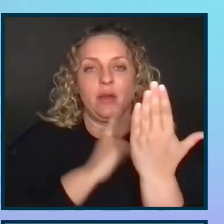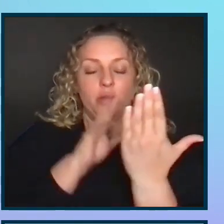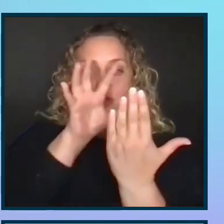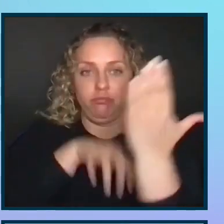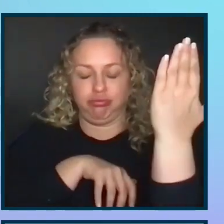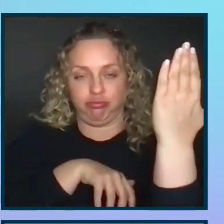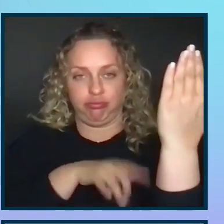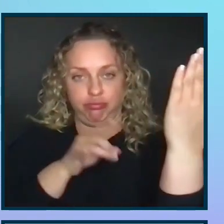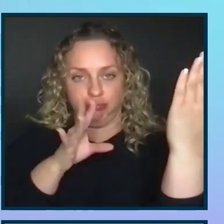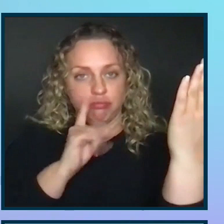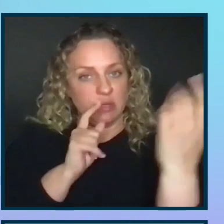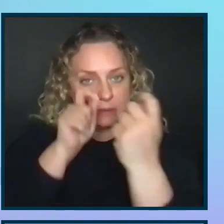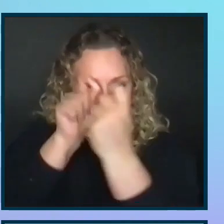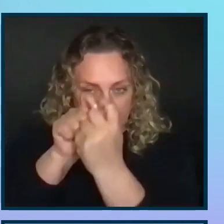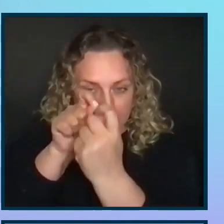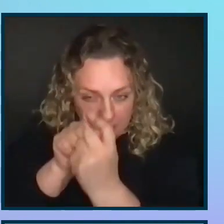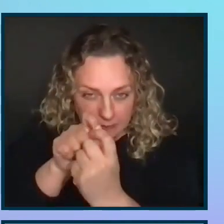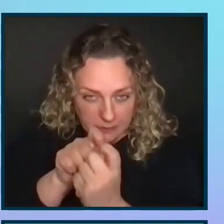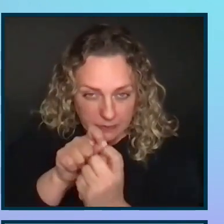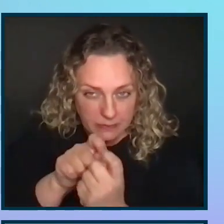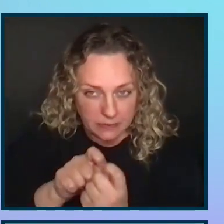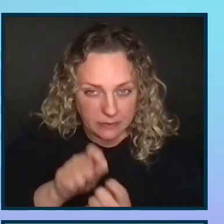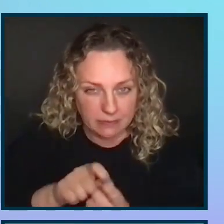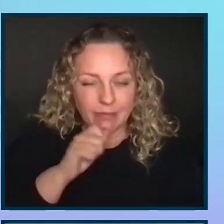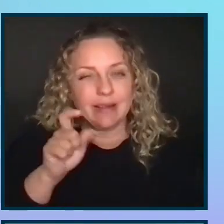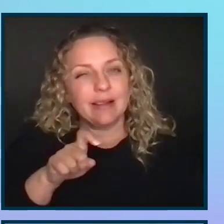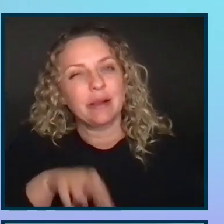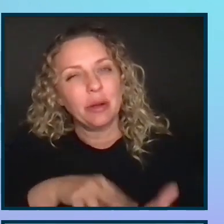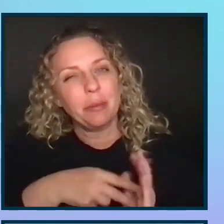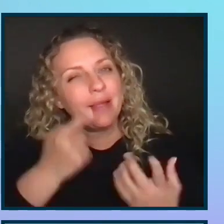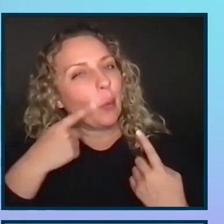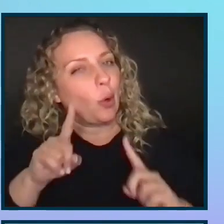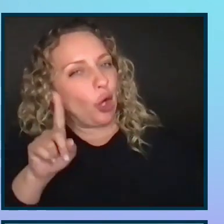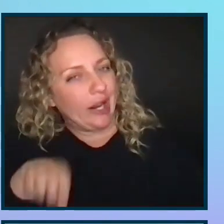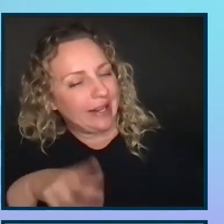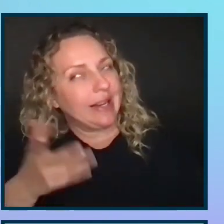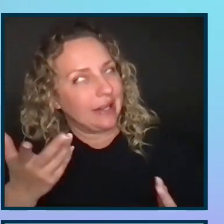really thorough for a lot of common components, but that doesn't necessarily mean that they're working as well in practice.